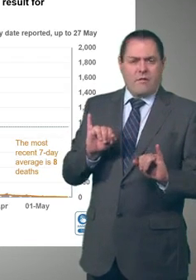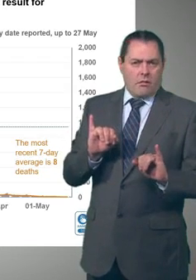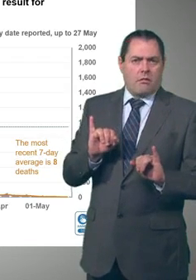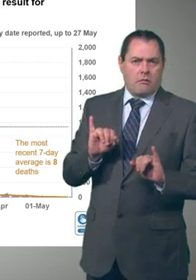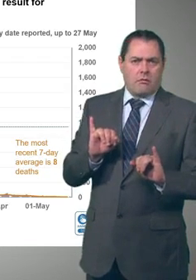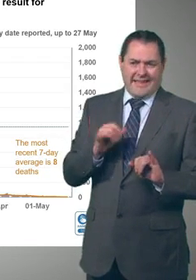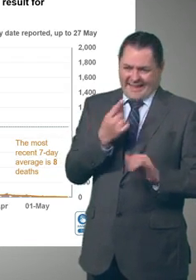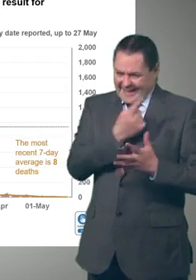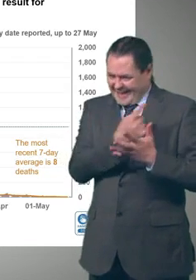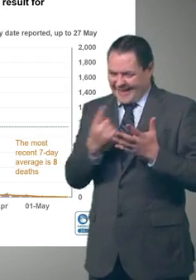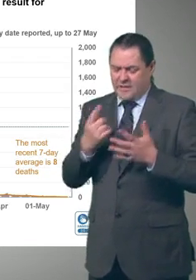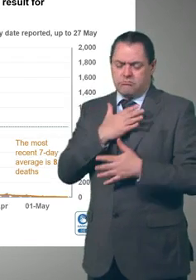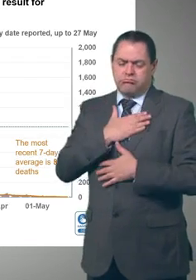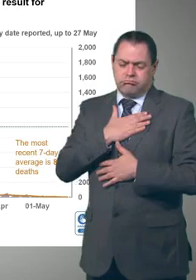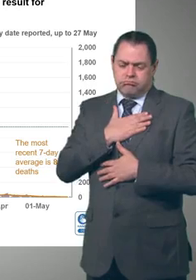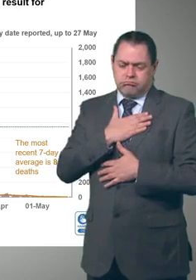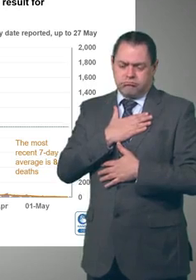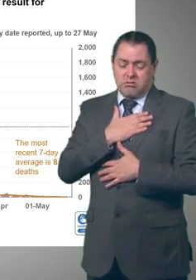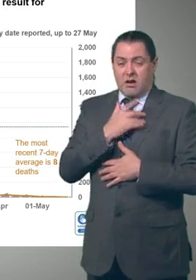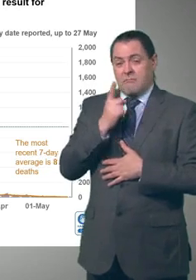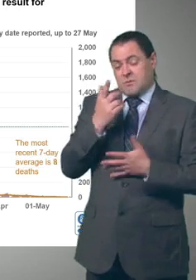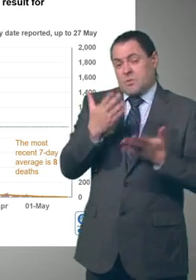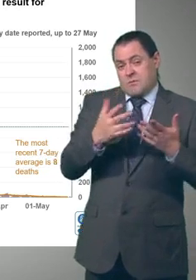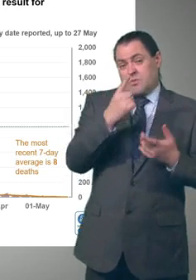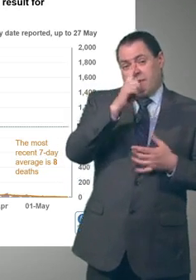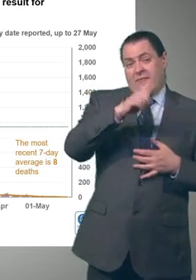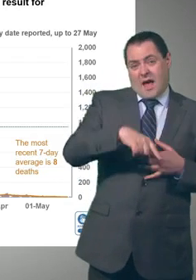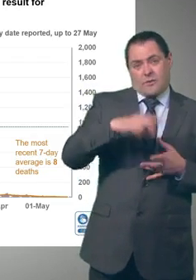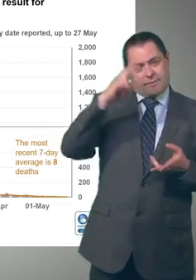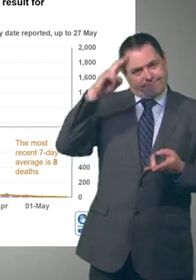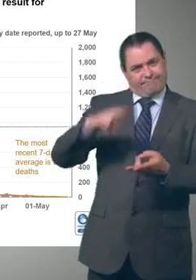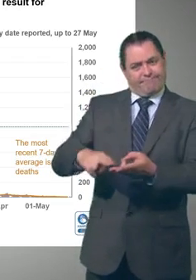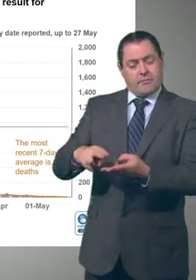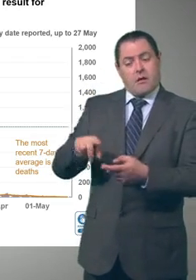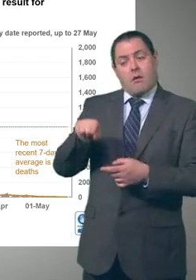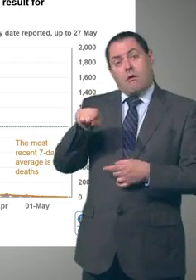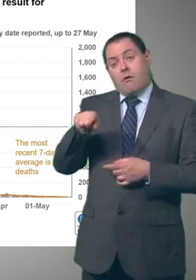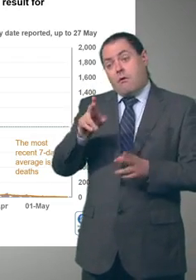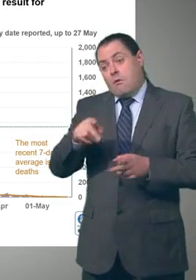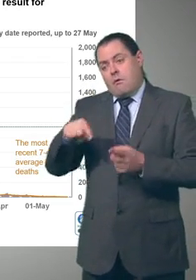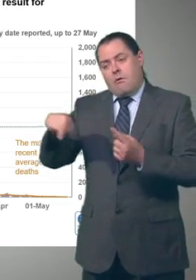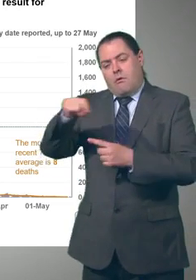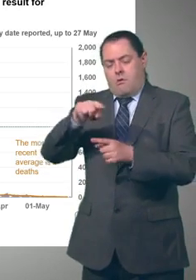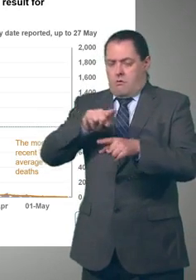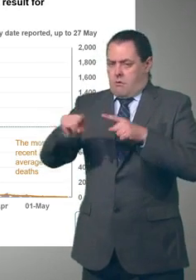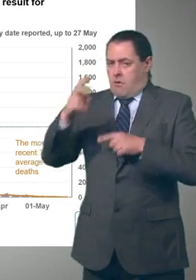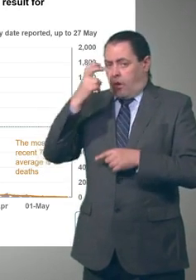and these are predominantly in